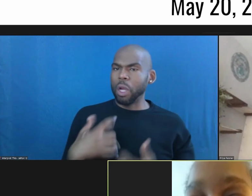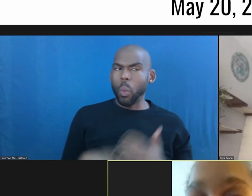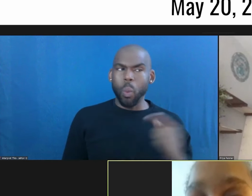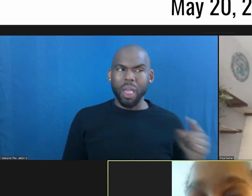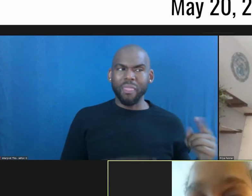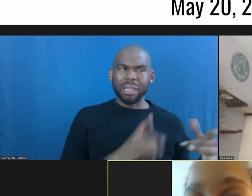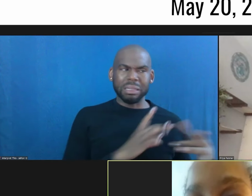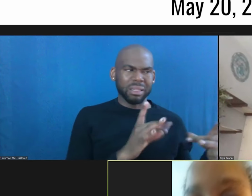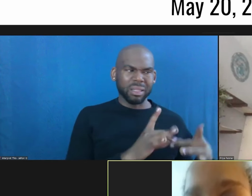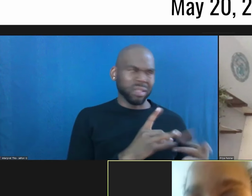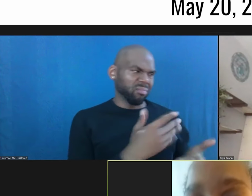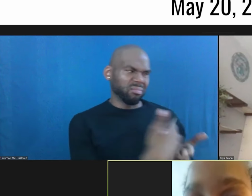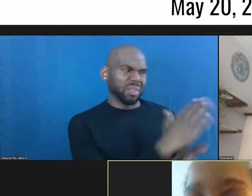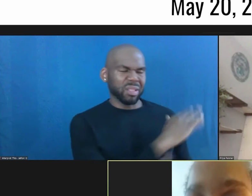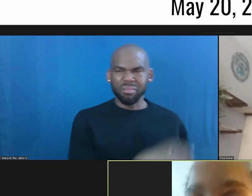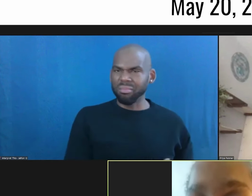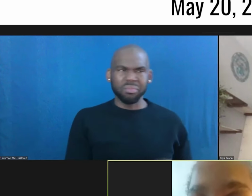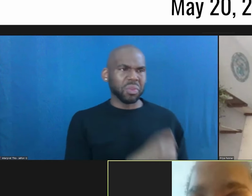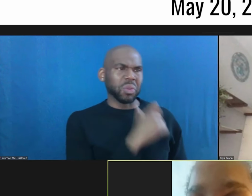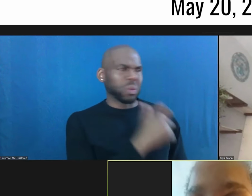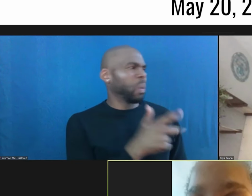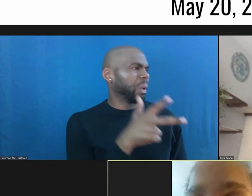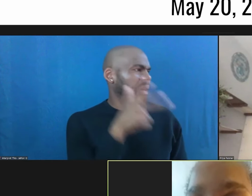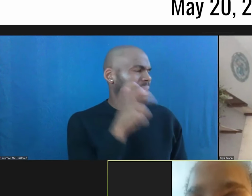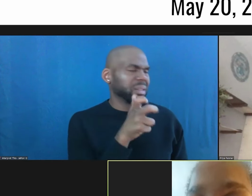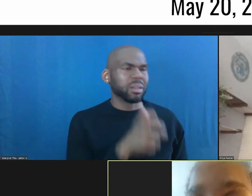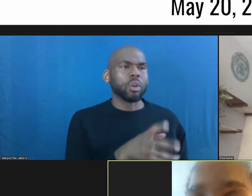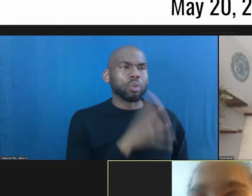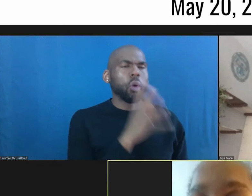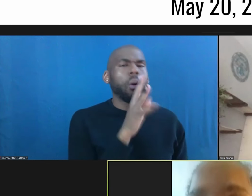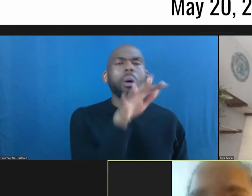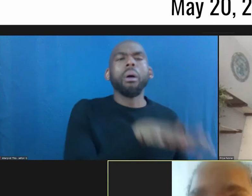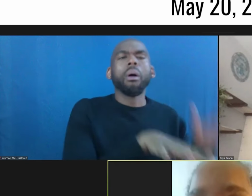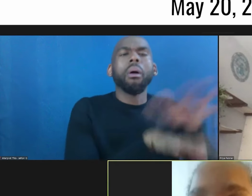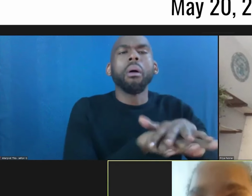don't really listen, talk over us, you know, and all of that. So that's what I mean as